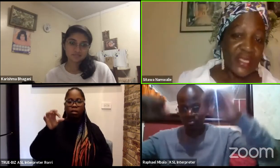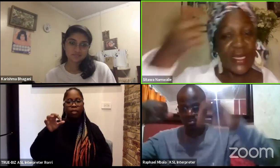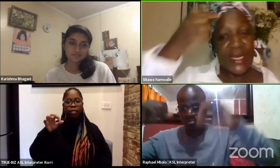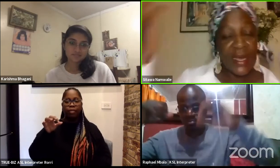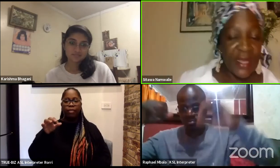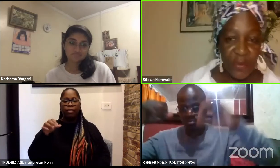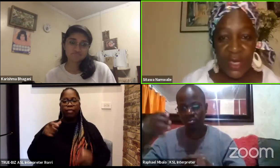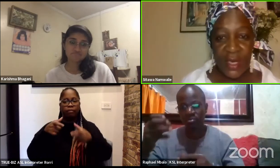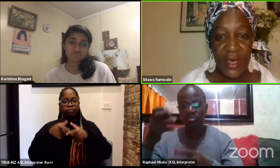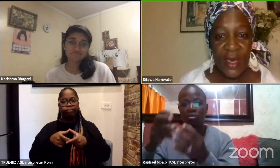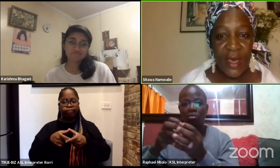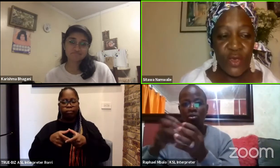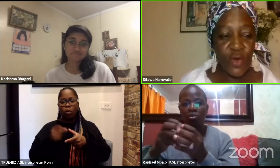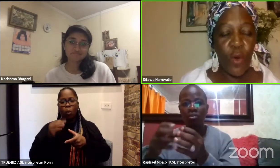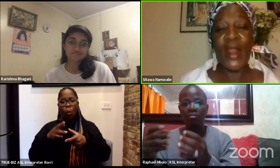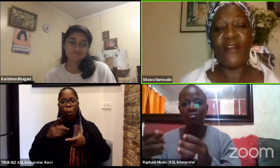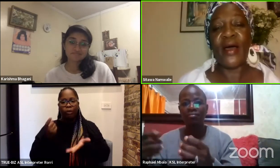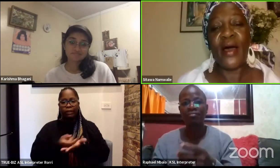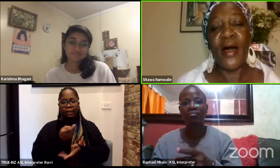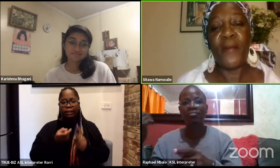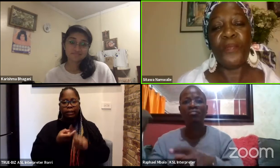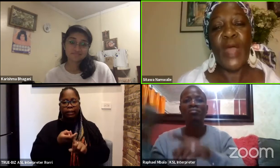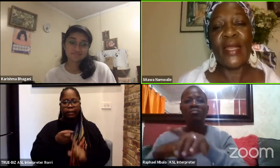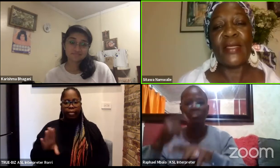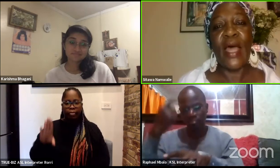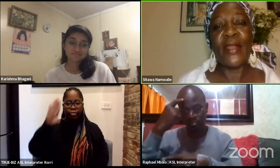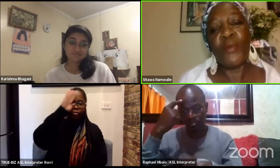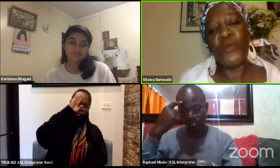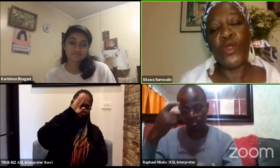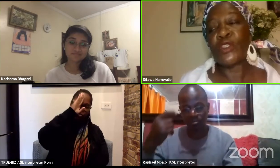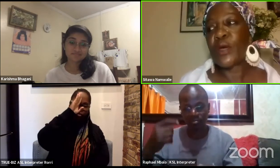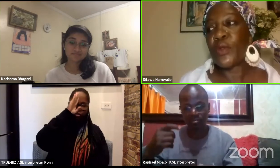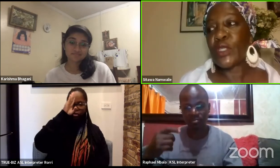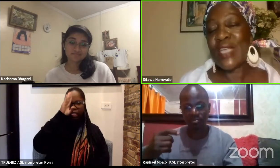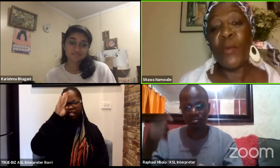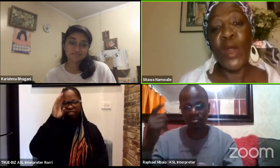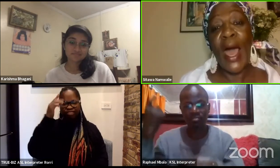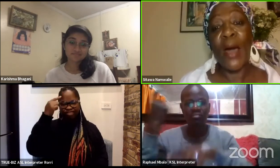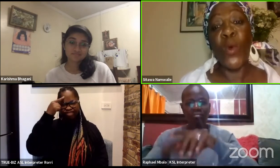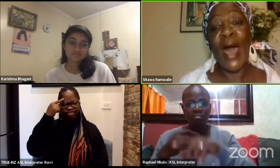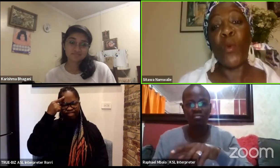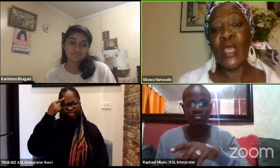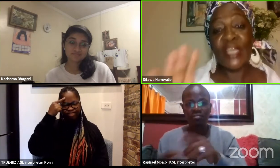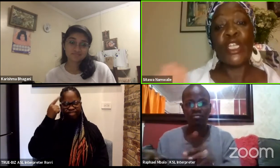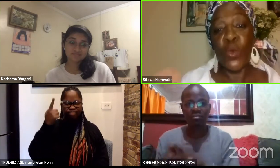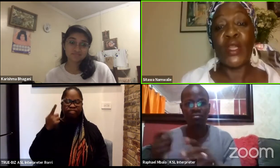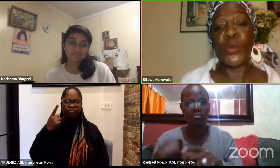or a stick had hit me or whatever, and there's there was a time when we actually quit,